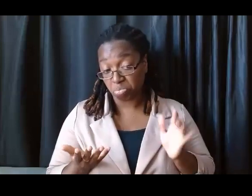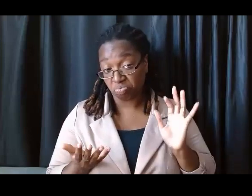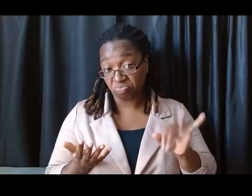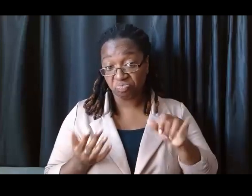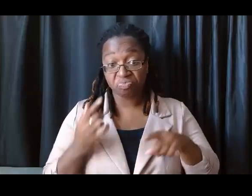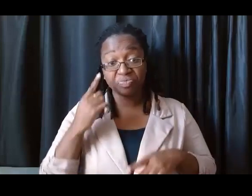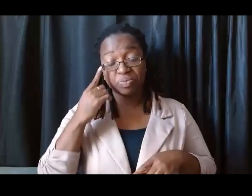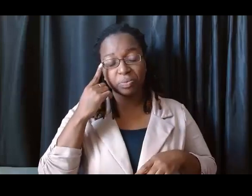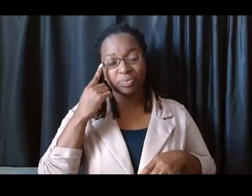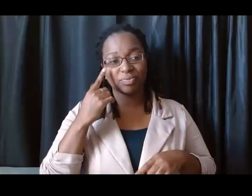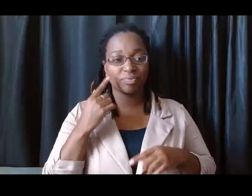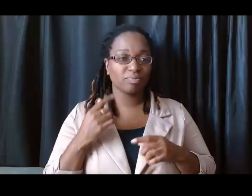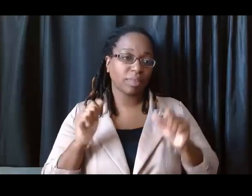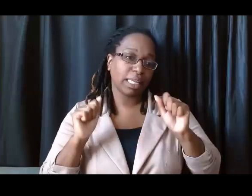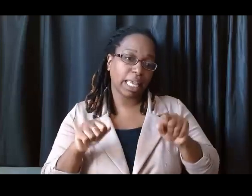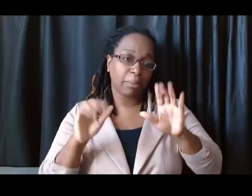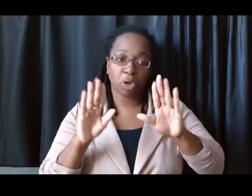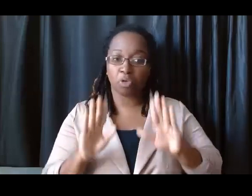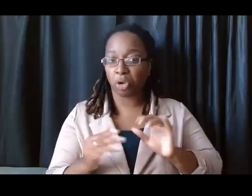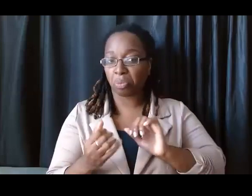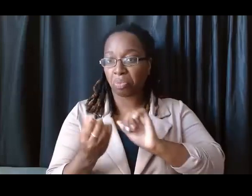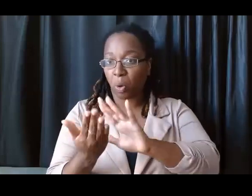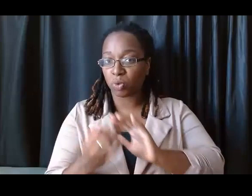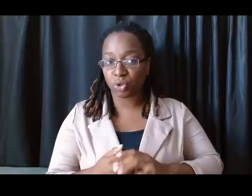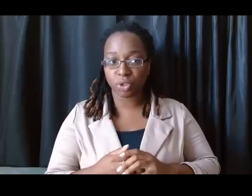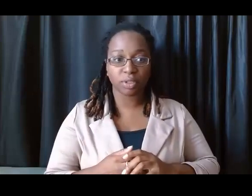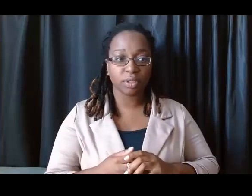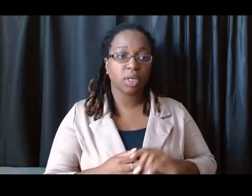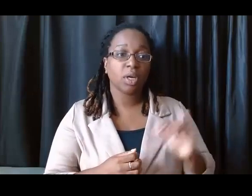Or I should say it can be. And you can also look at recent letters you've received.